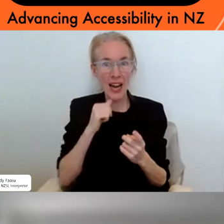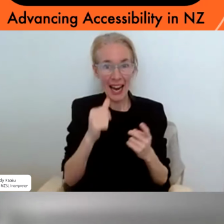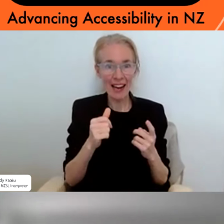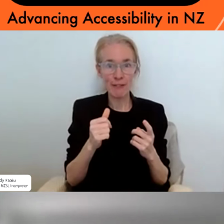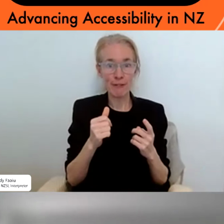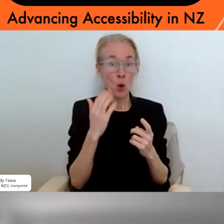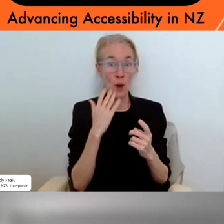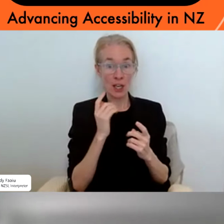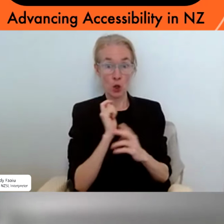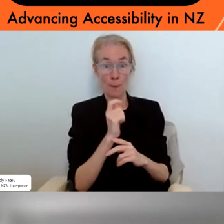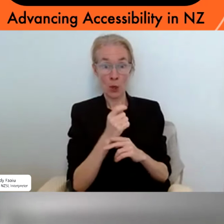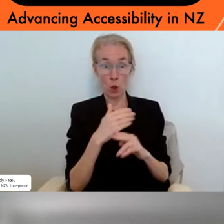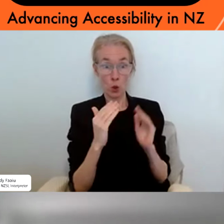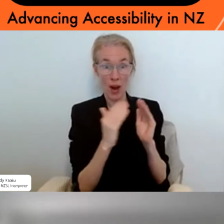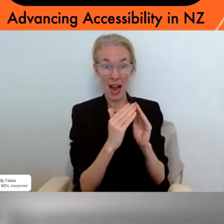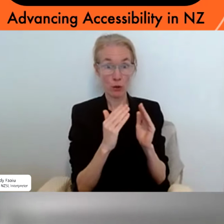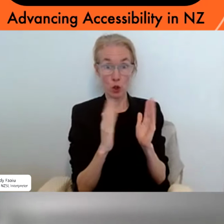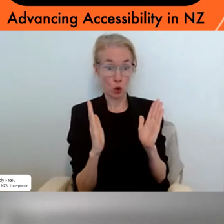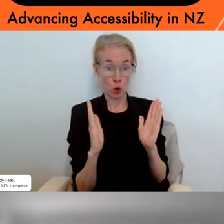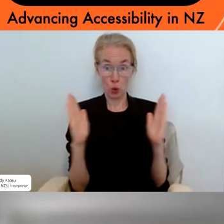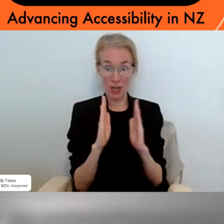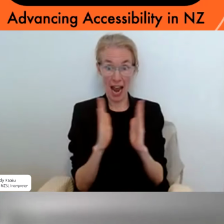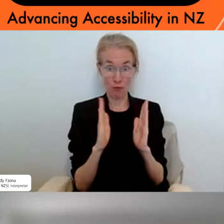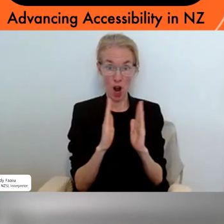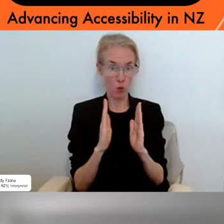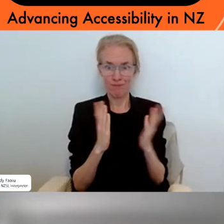the basic spatial needs. And then after that, honestly I've heard